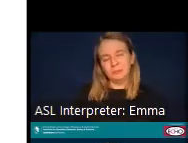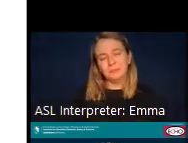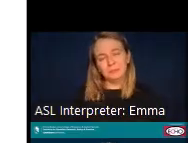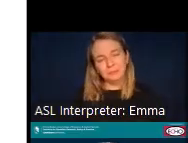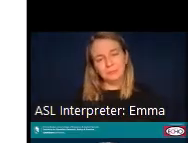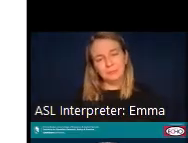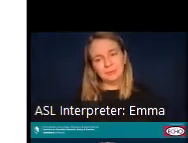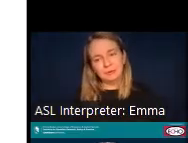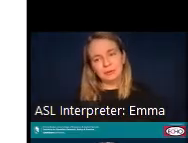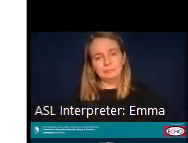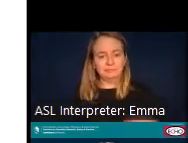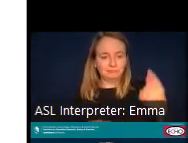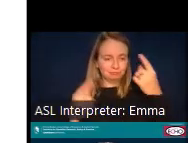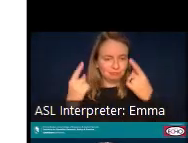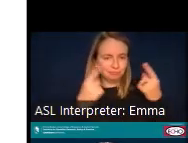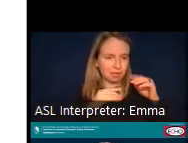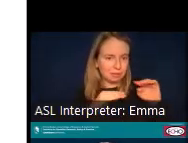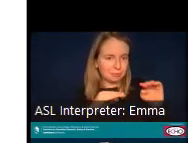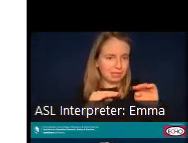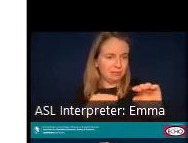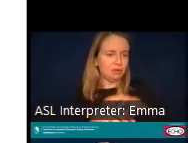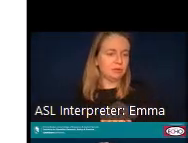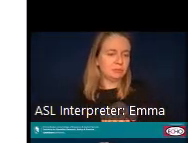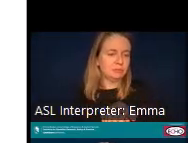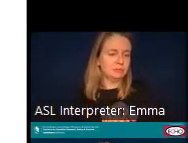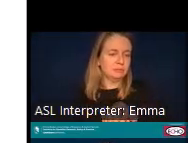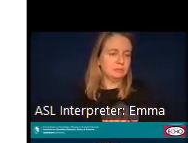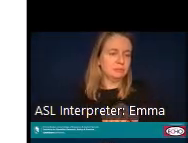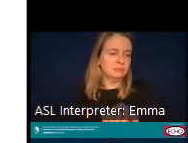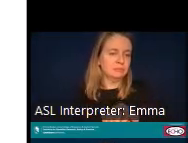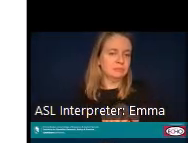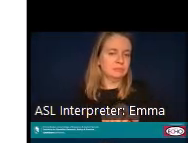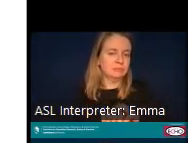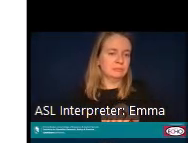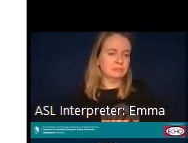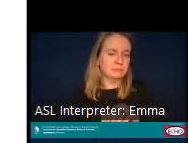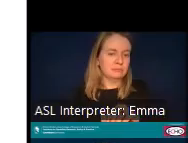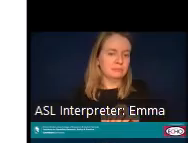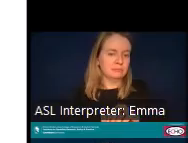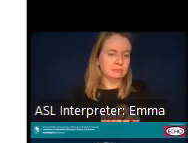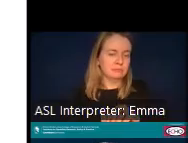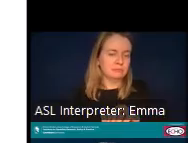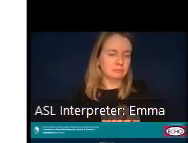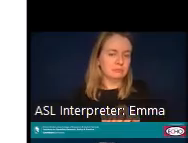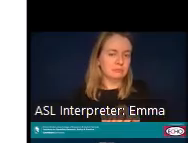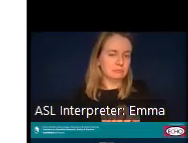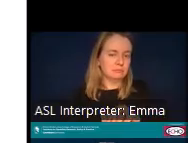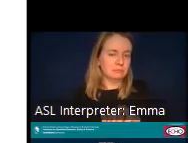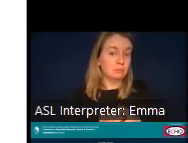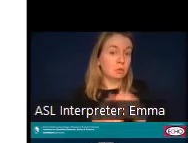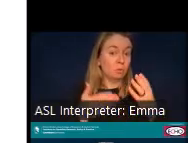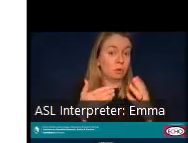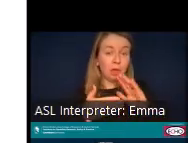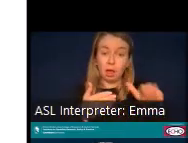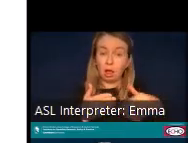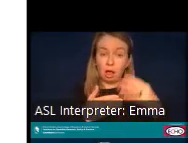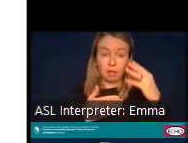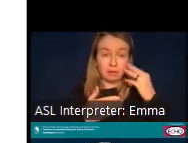thinking about behavior? So, and we've probably all experienced a family that has